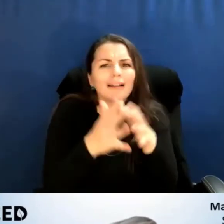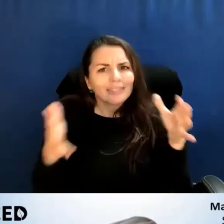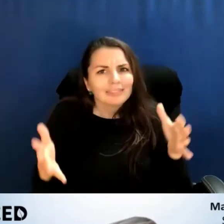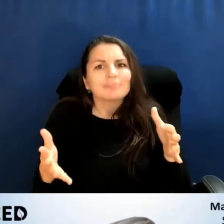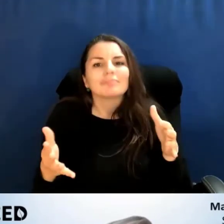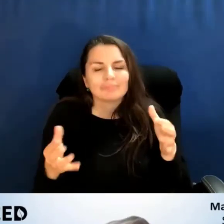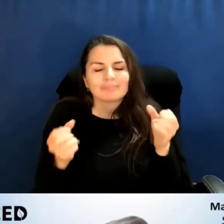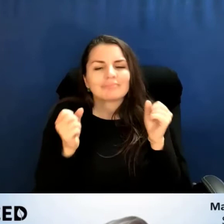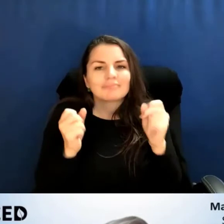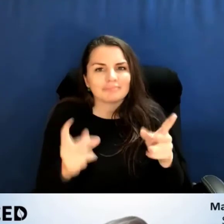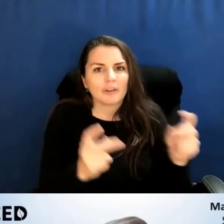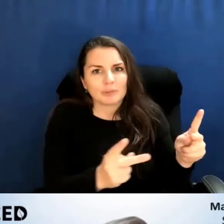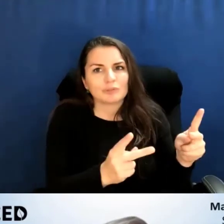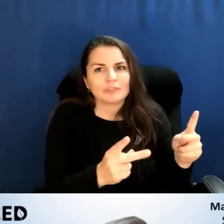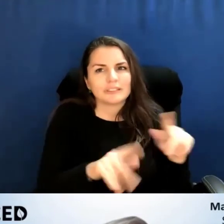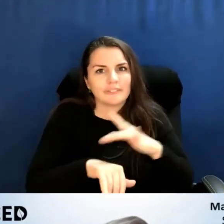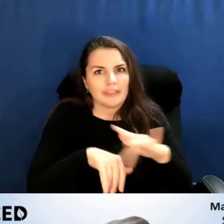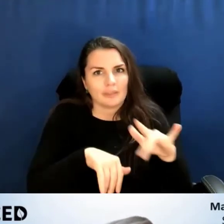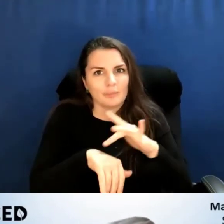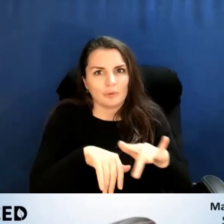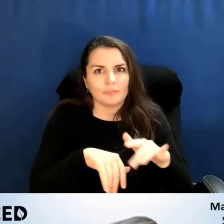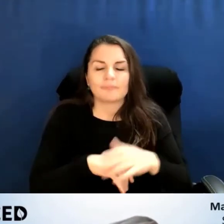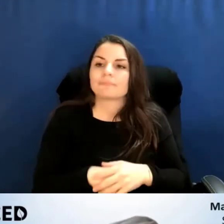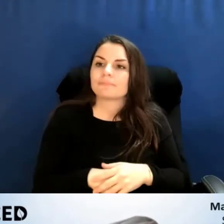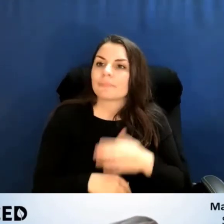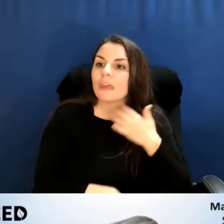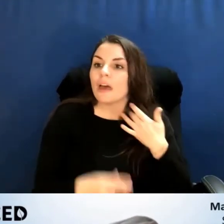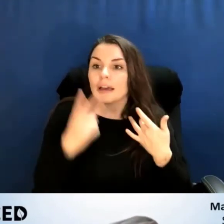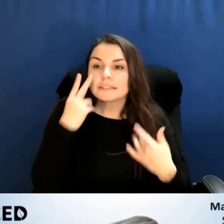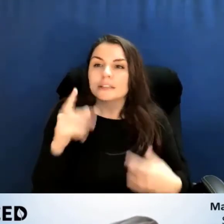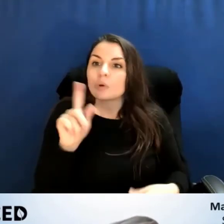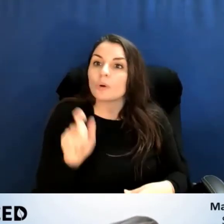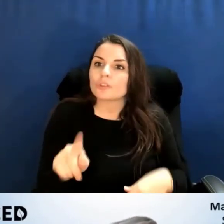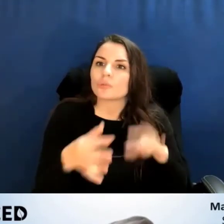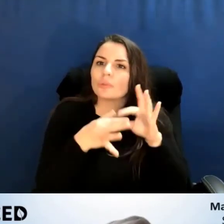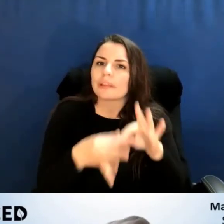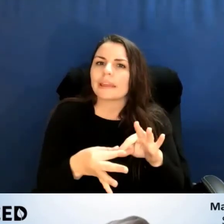Now, I do see a question that thinks about, how do you define small business?